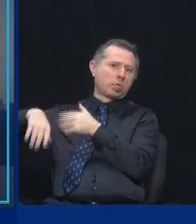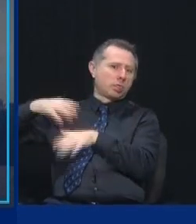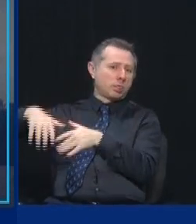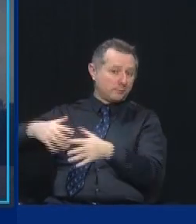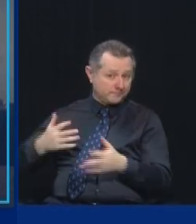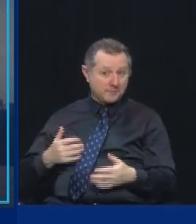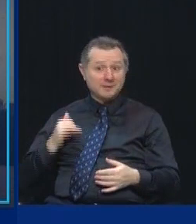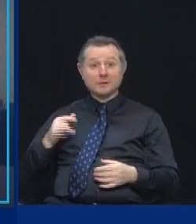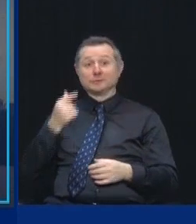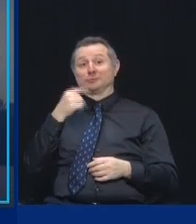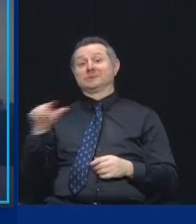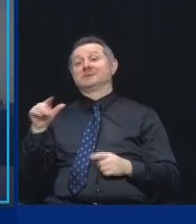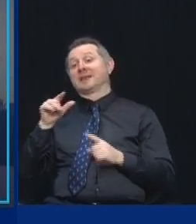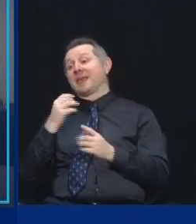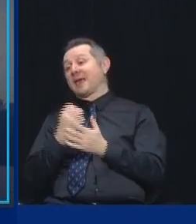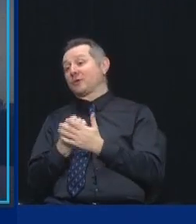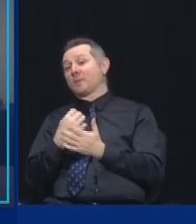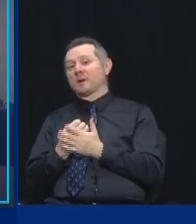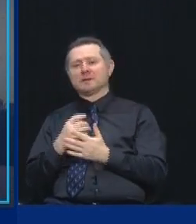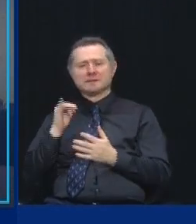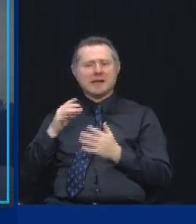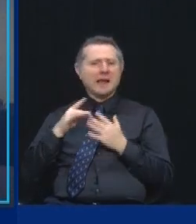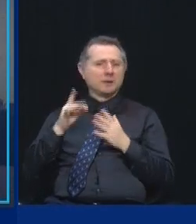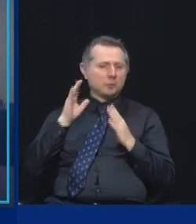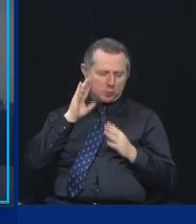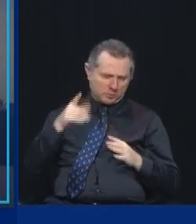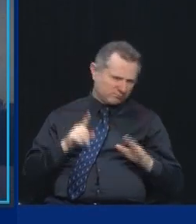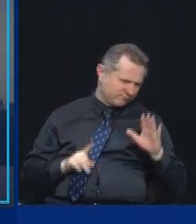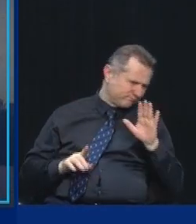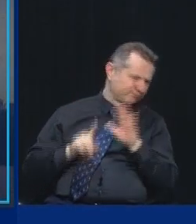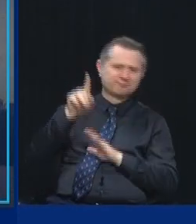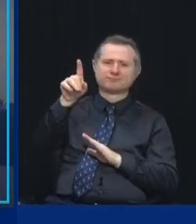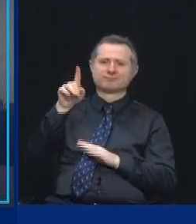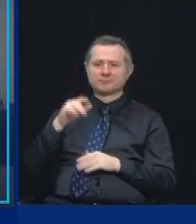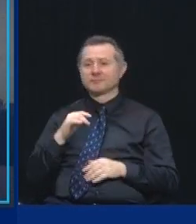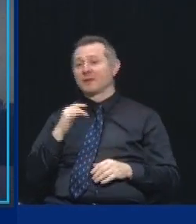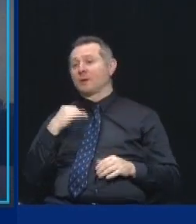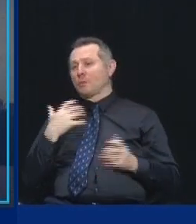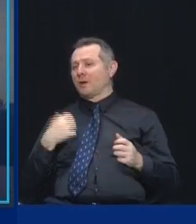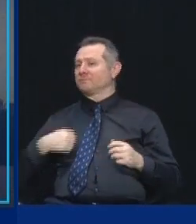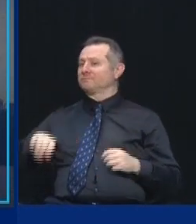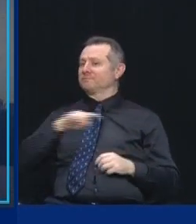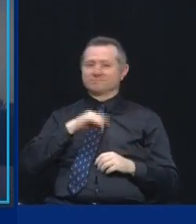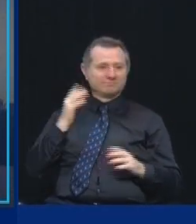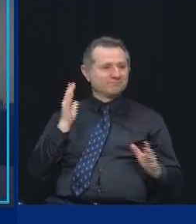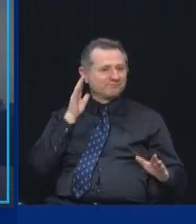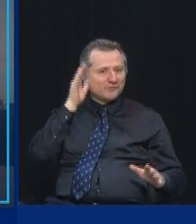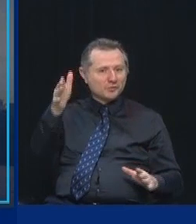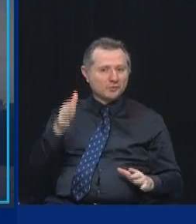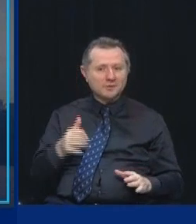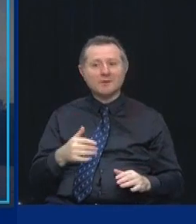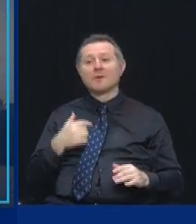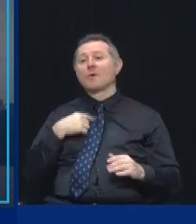OUR MASS TRANSIT SYSTEM WHICH SHOULD HAVE BEEN DONE YEARS AGO. AND WE'RE GOING TO LEAD THE NATION IN A GREEN ECONOMY --